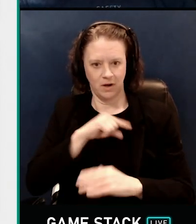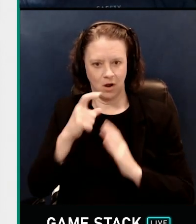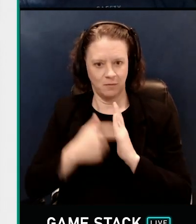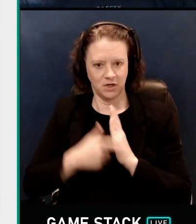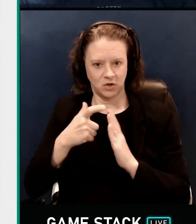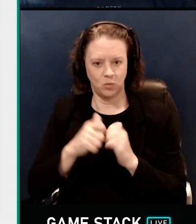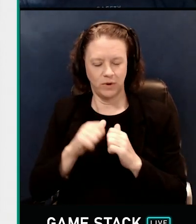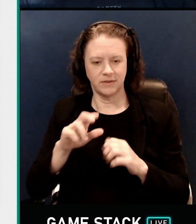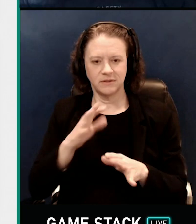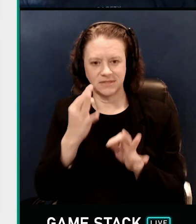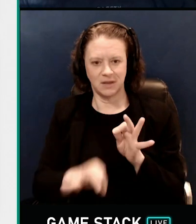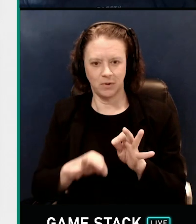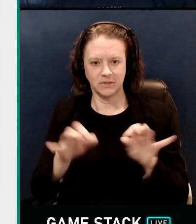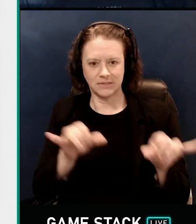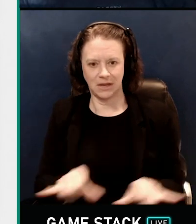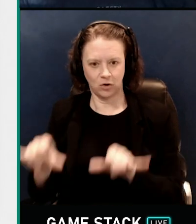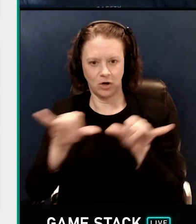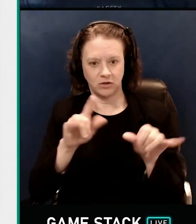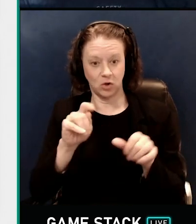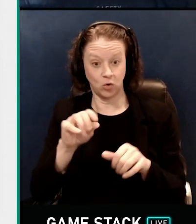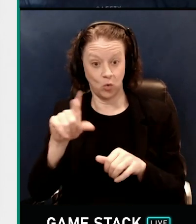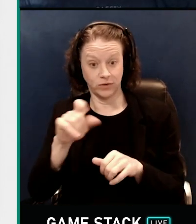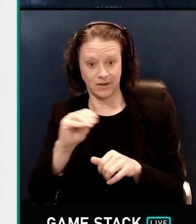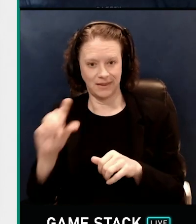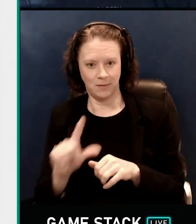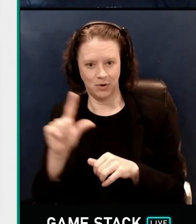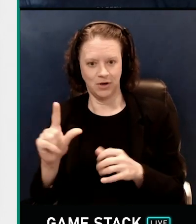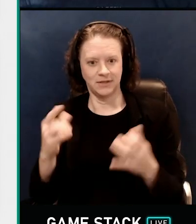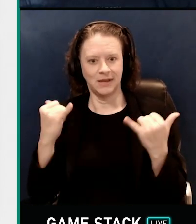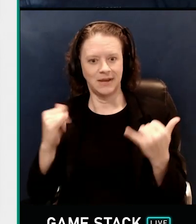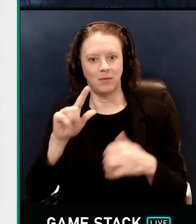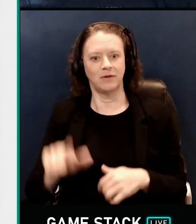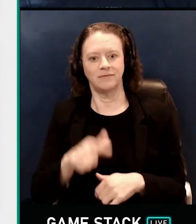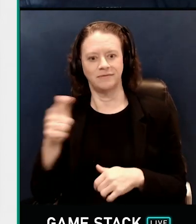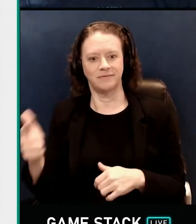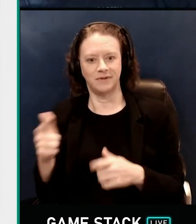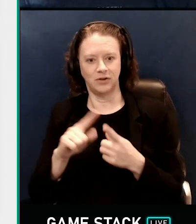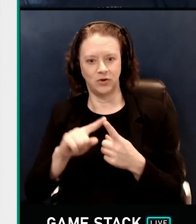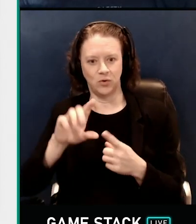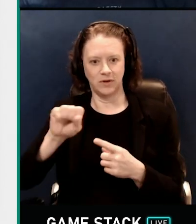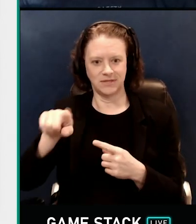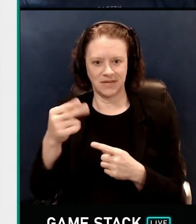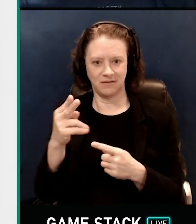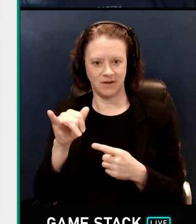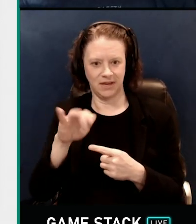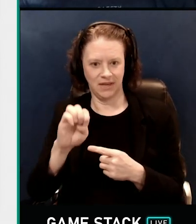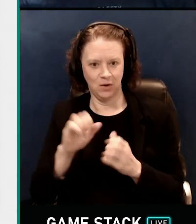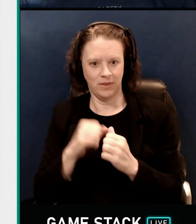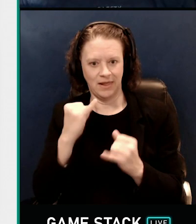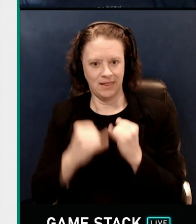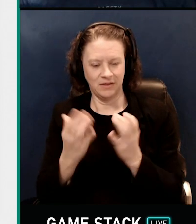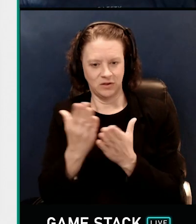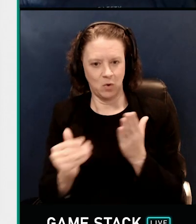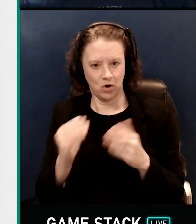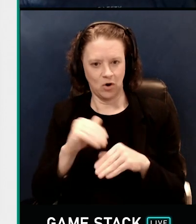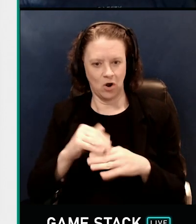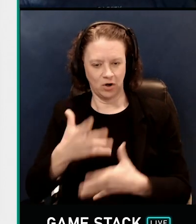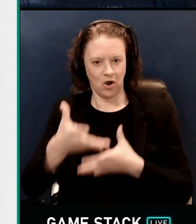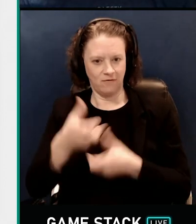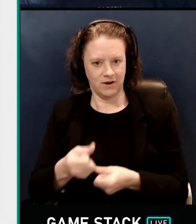standardized tools and libraries. Now I'll hand it off to Stephanie for the last section on confidence, which builds on top of these systems.